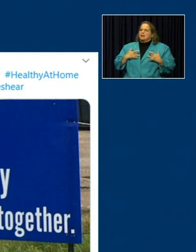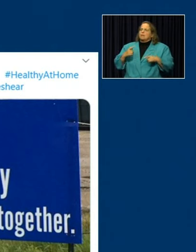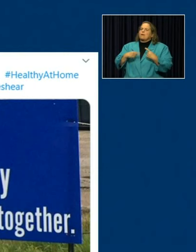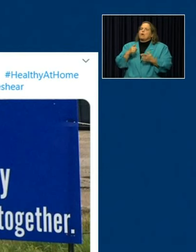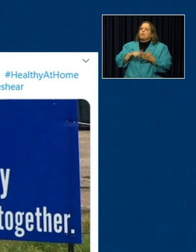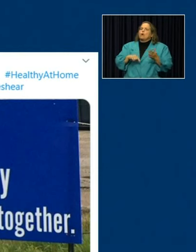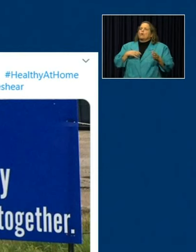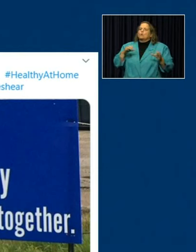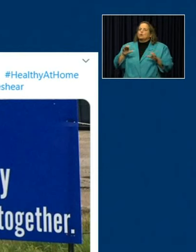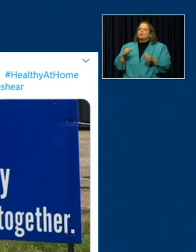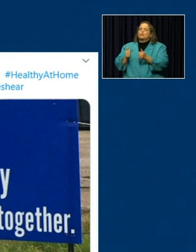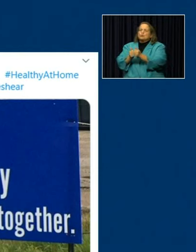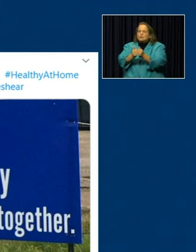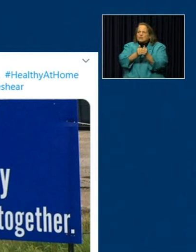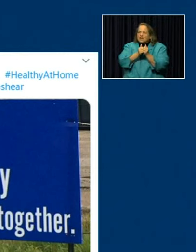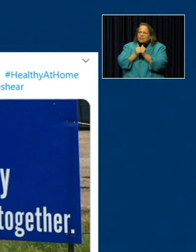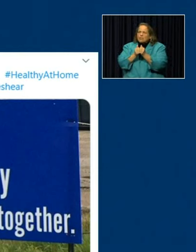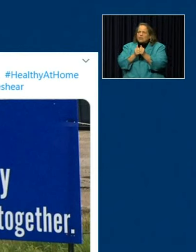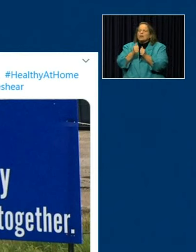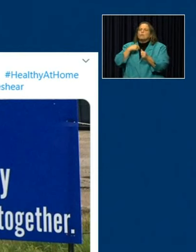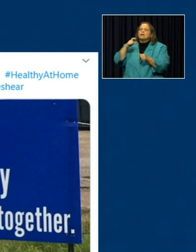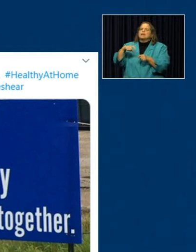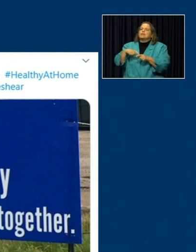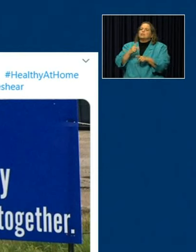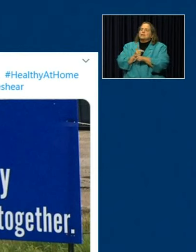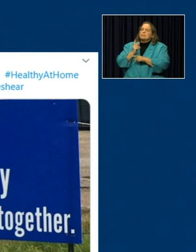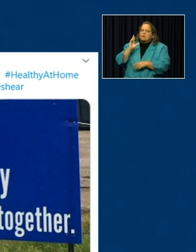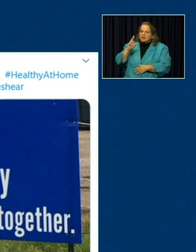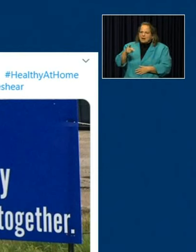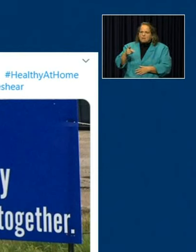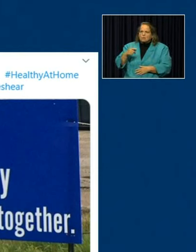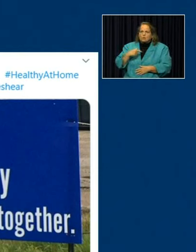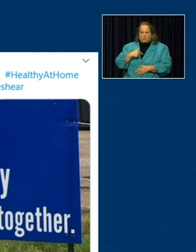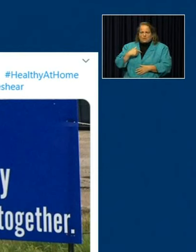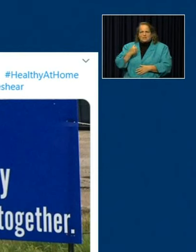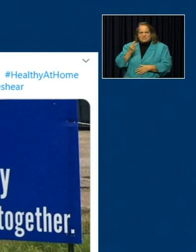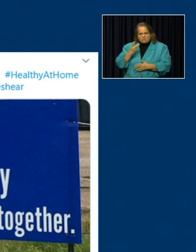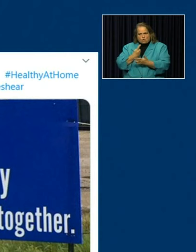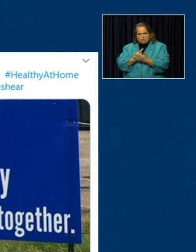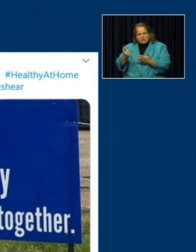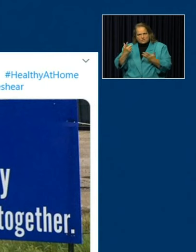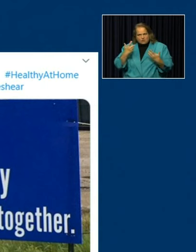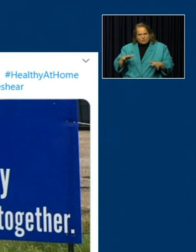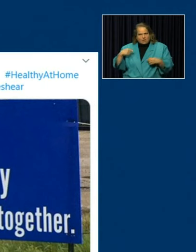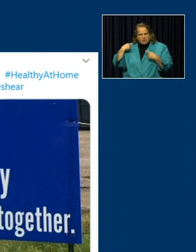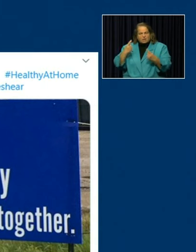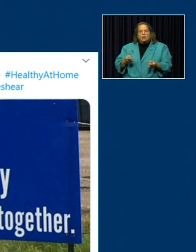I CAN LOOK UP AT THE TOP AND I CAN SEE PEOPLE'S GREEN LIGHTS.